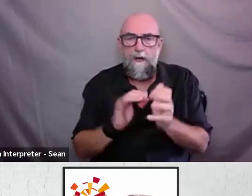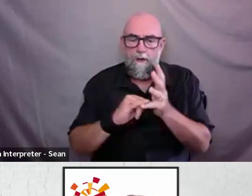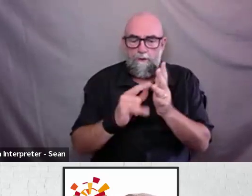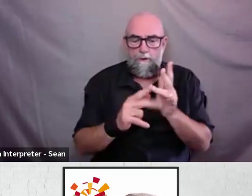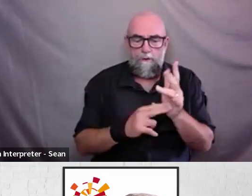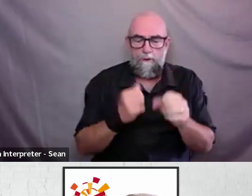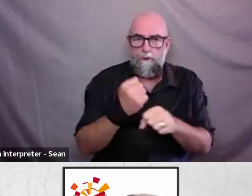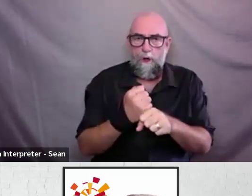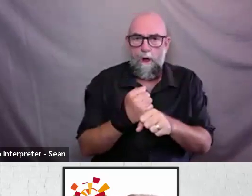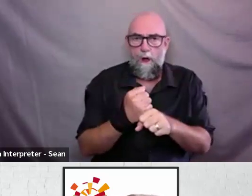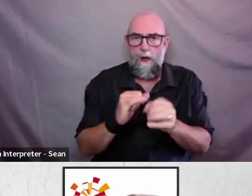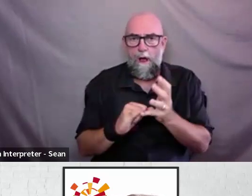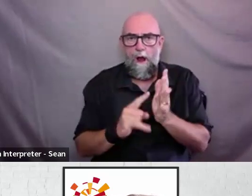across the country